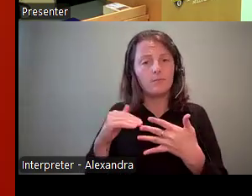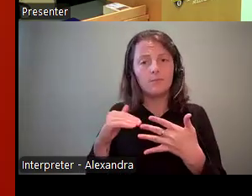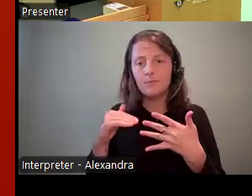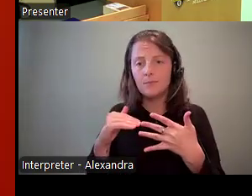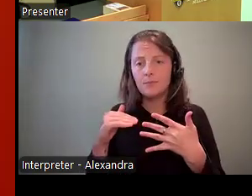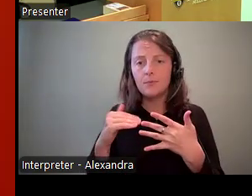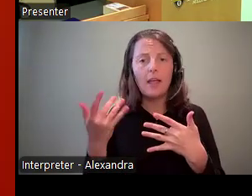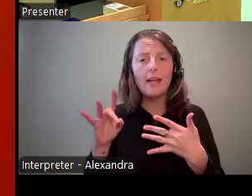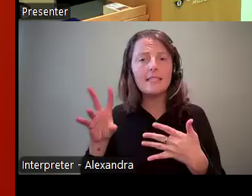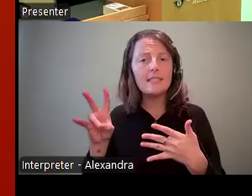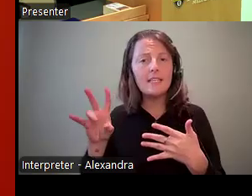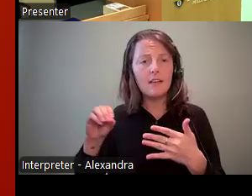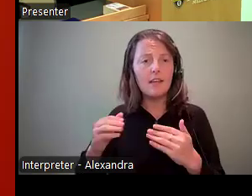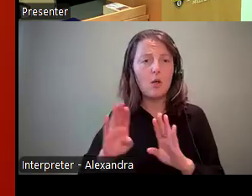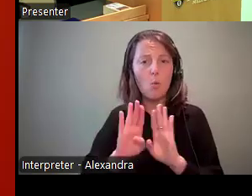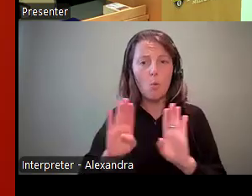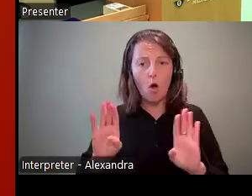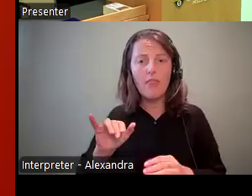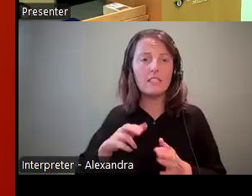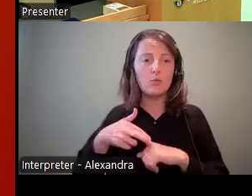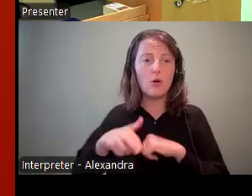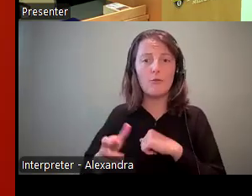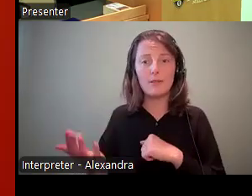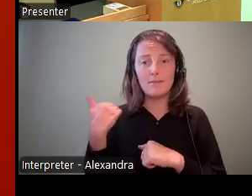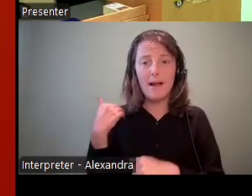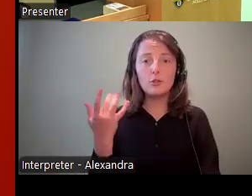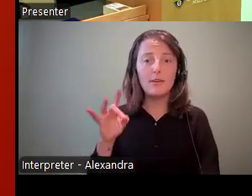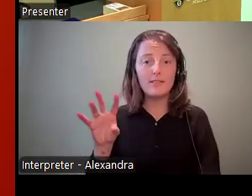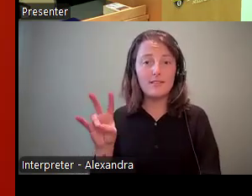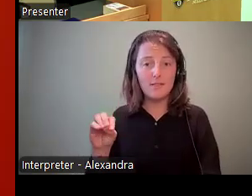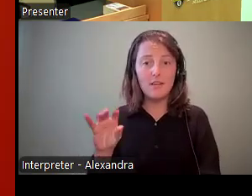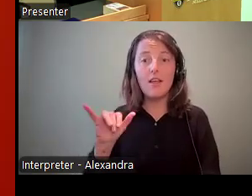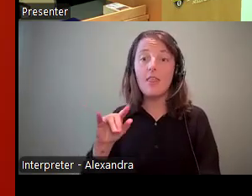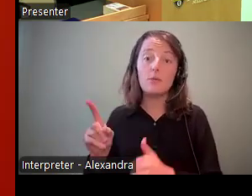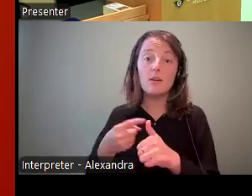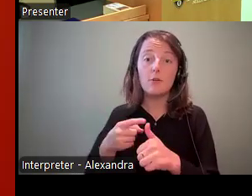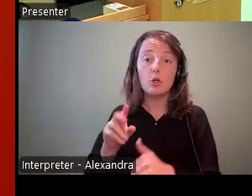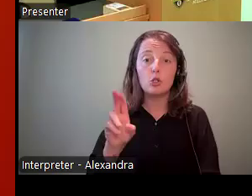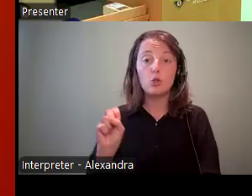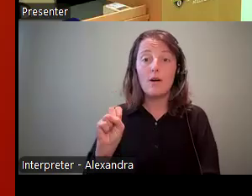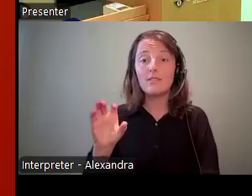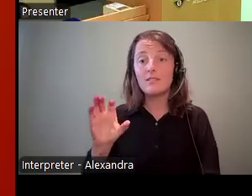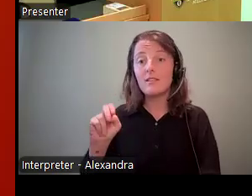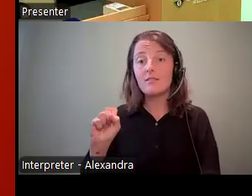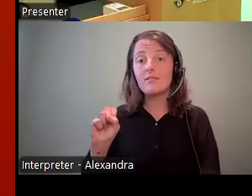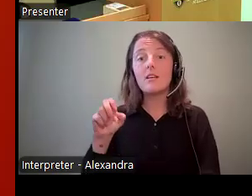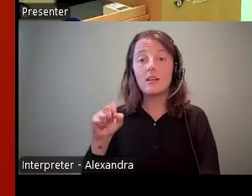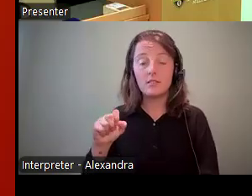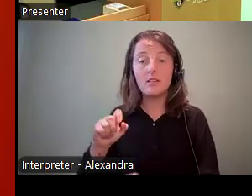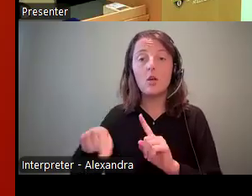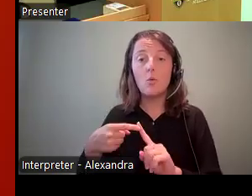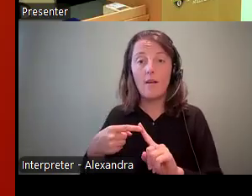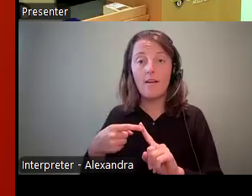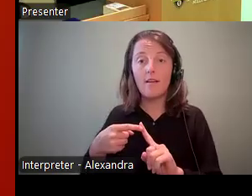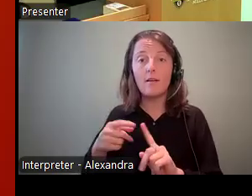back to 1870, which was the first US census where slaves or uh enslaved people, black people,